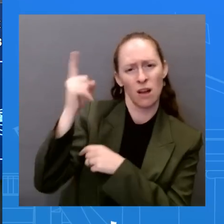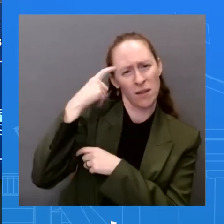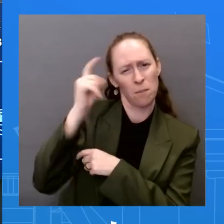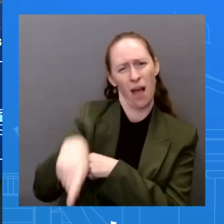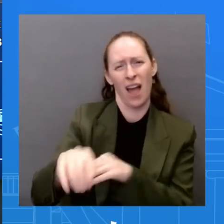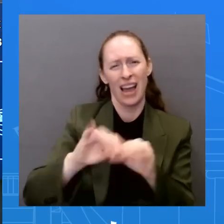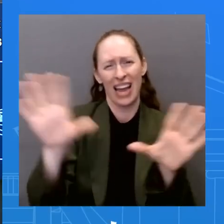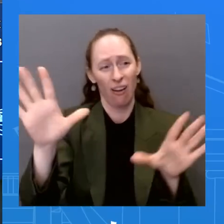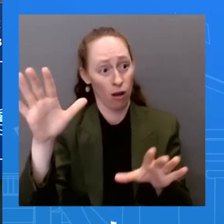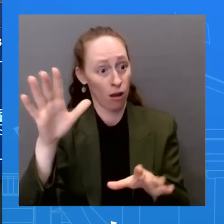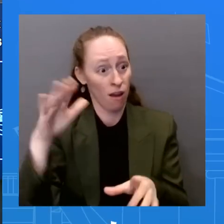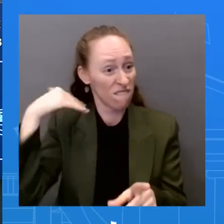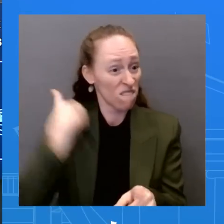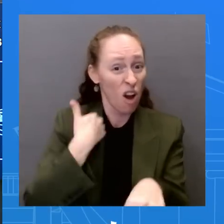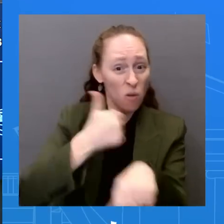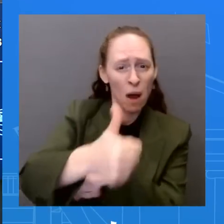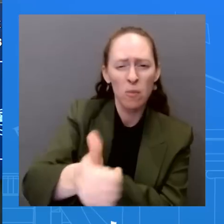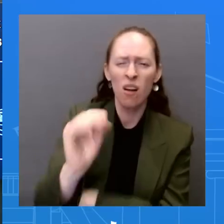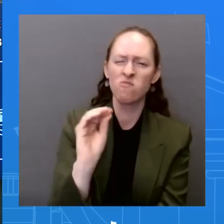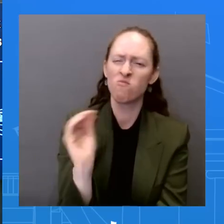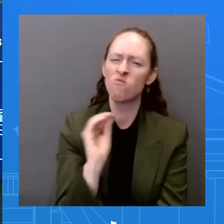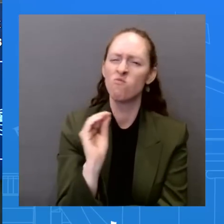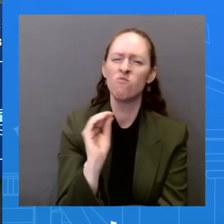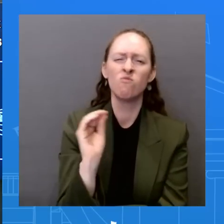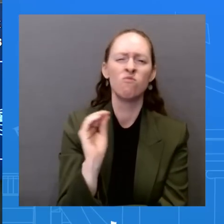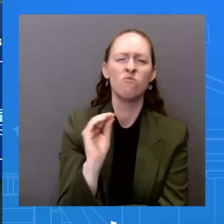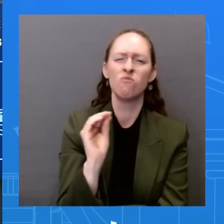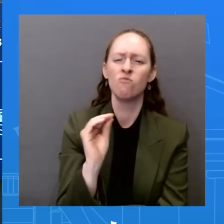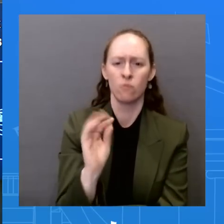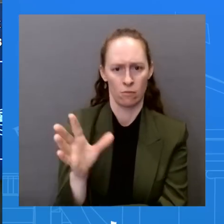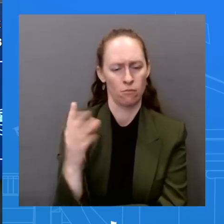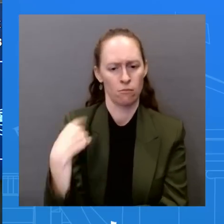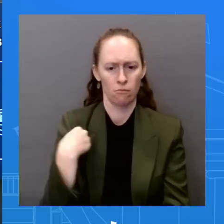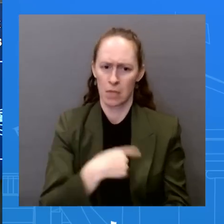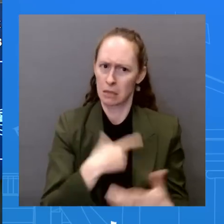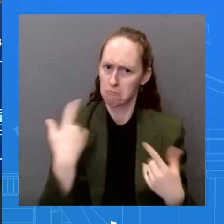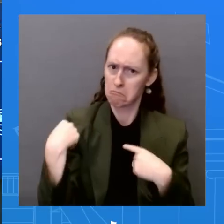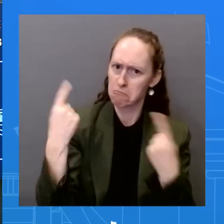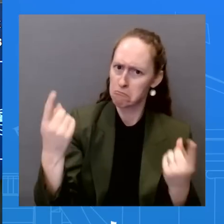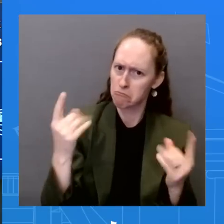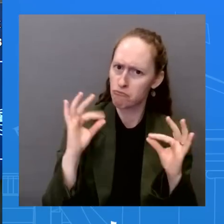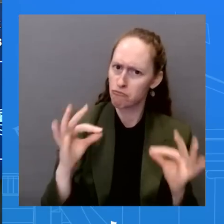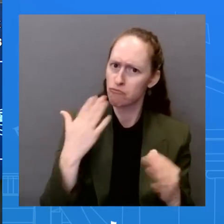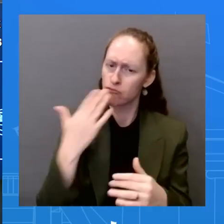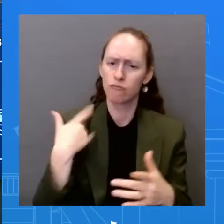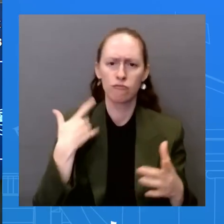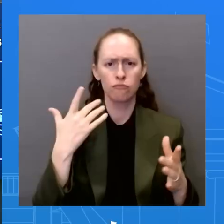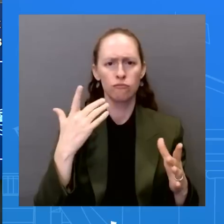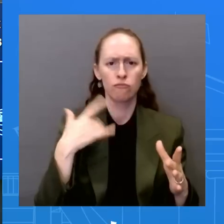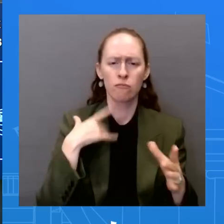that we're modeling the right behavior and that we're putting out materials that speak to the community in a way that doesn't stigmatize them.